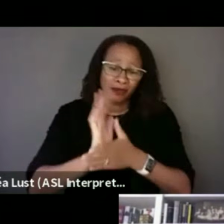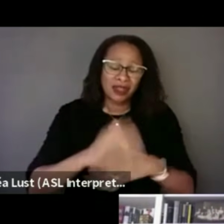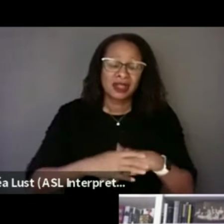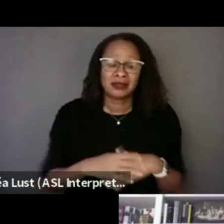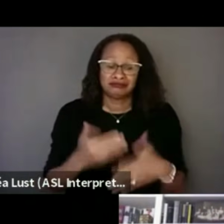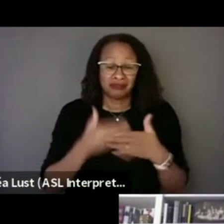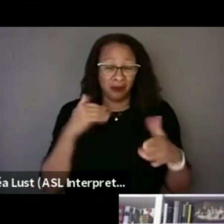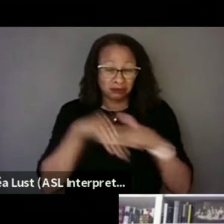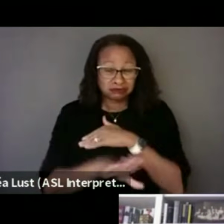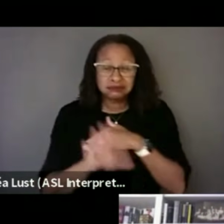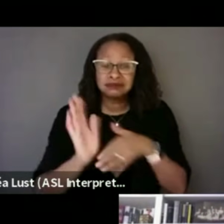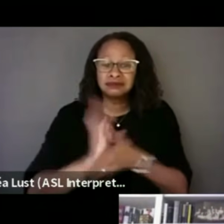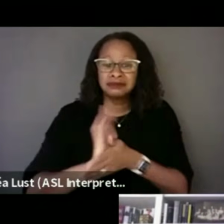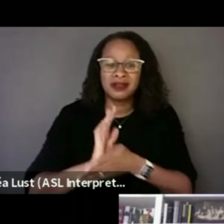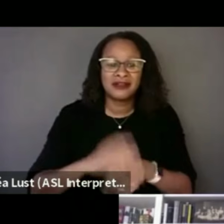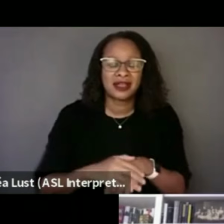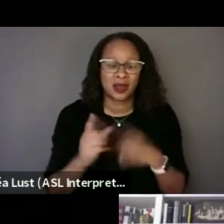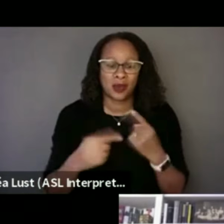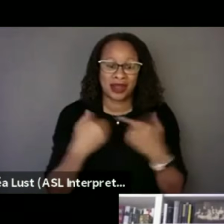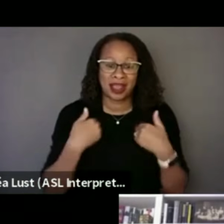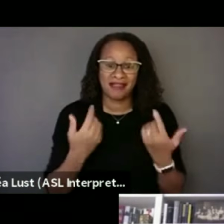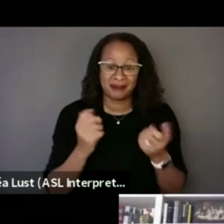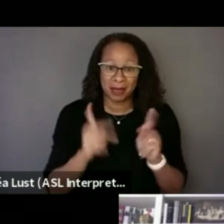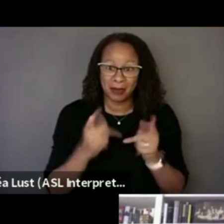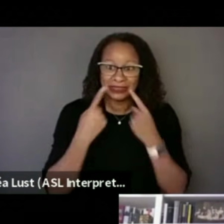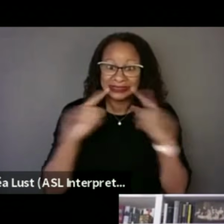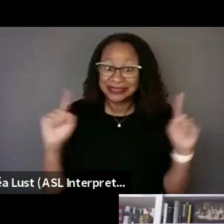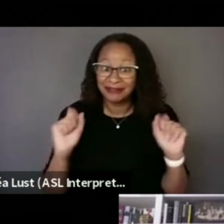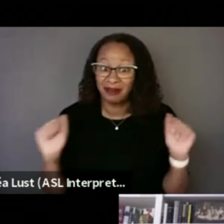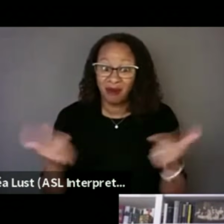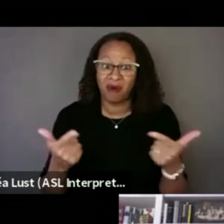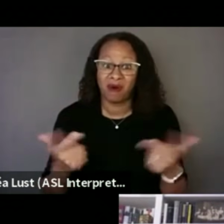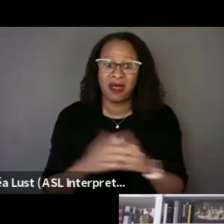whenever I have people as accomplished as you all are, I actually like to go back to the beginning